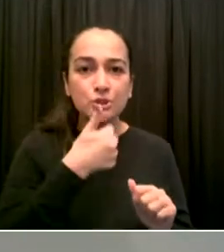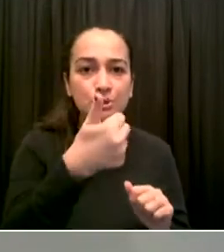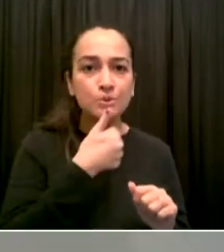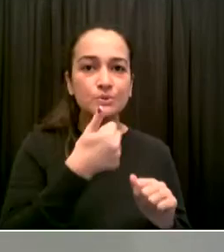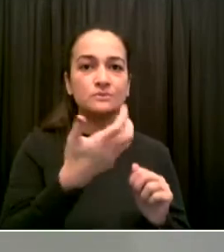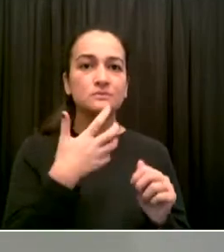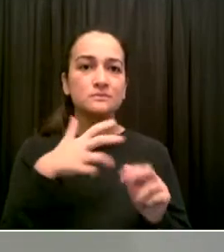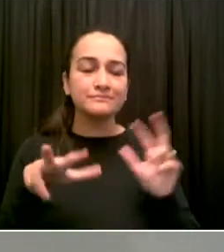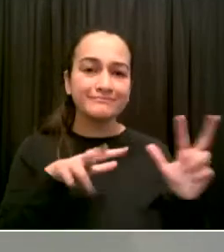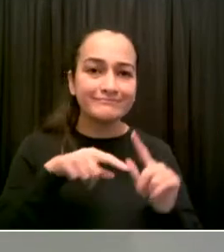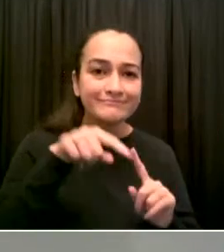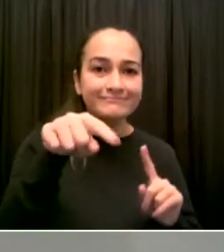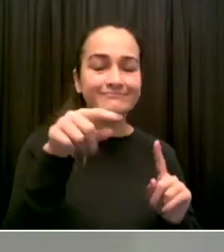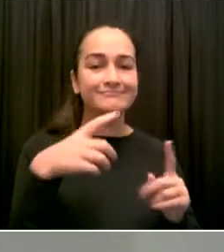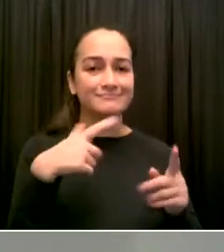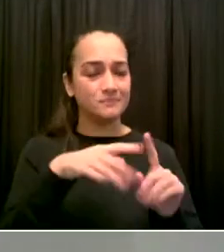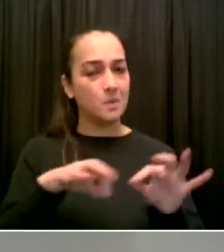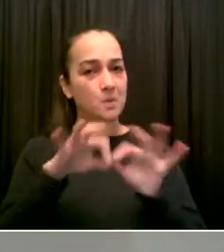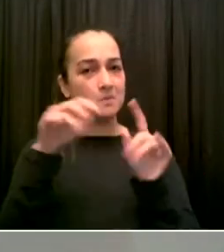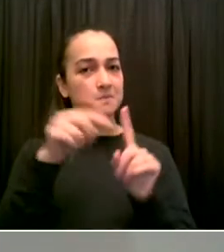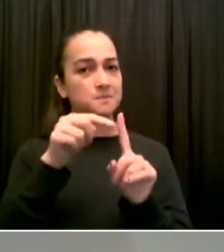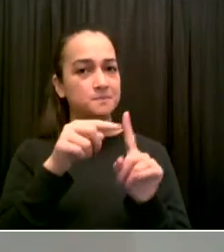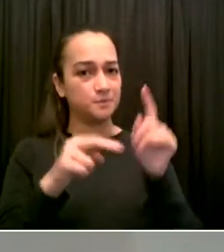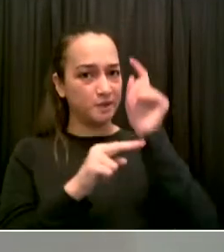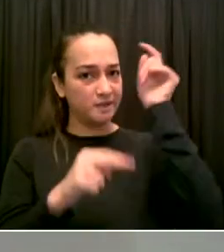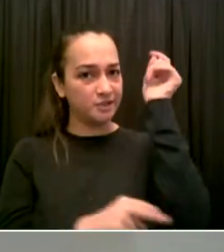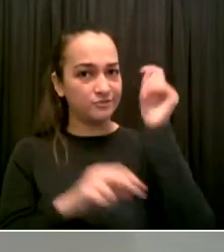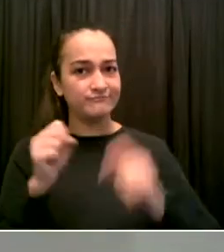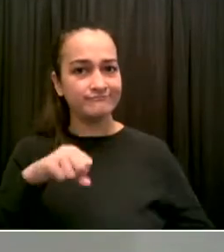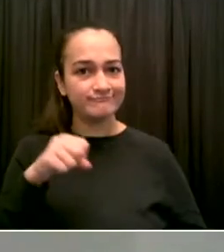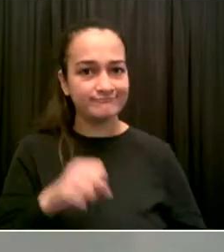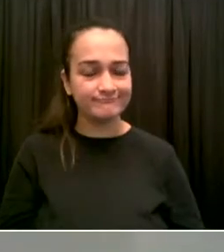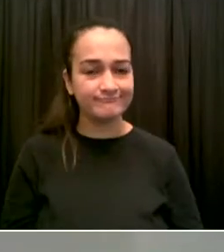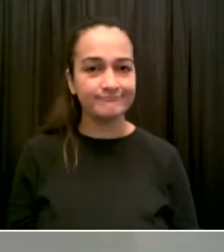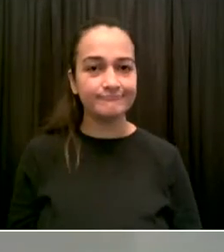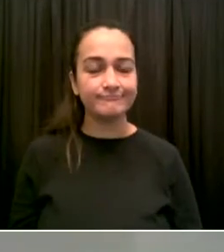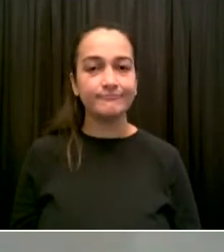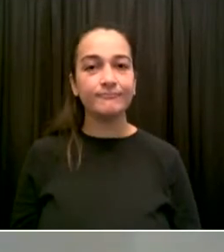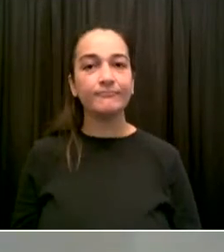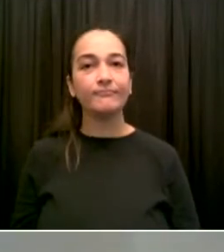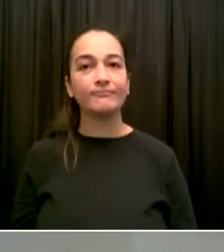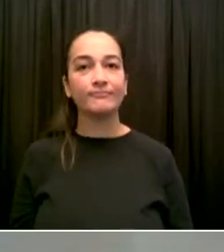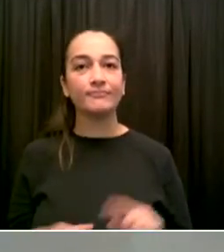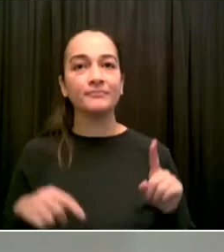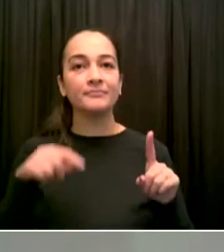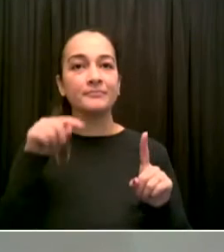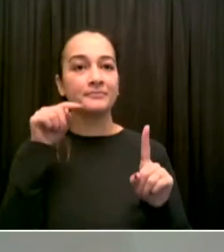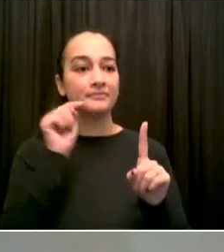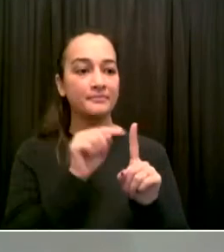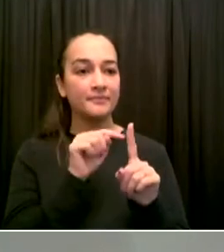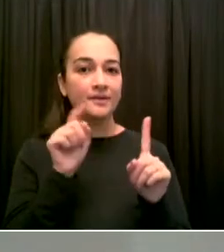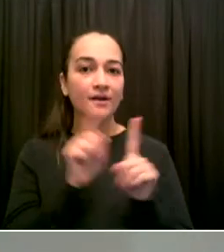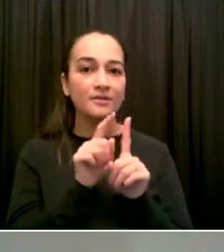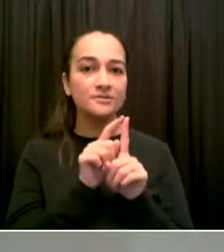AND CREATING A REALLY WELL PROTECTED BIKE LANE IS A REALLY